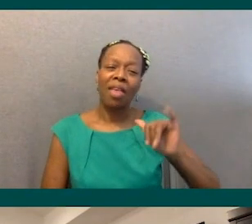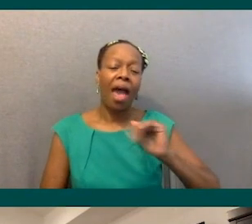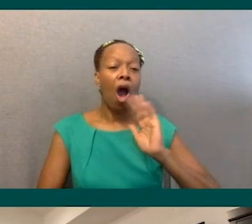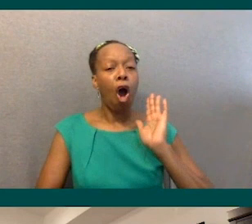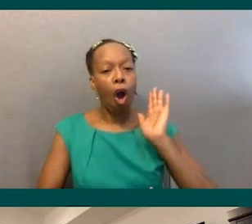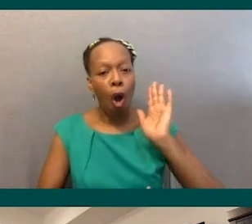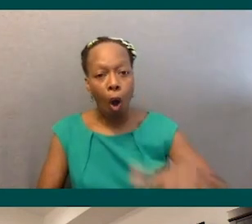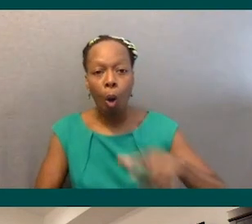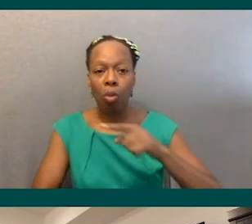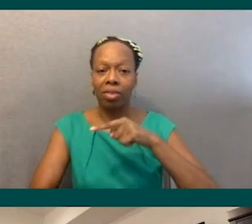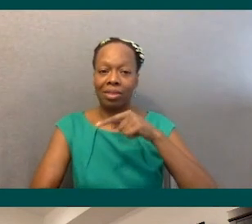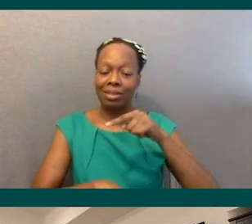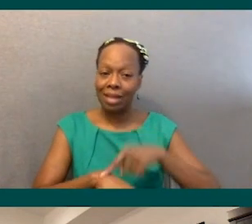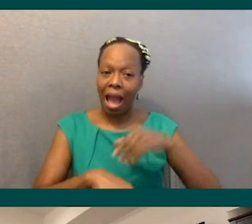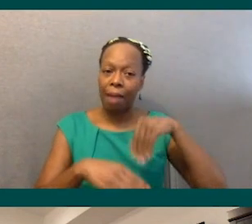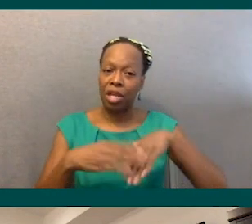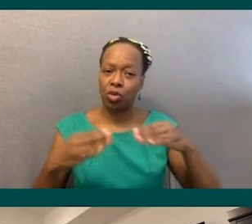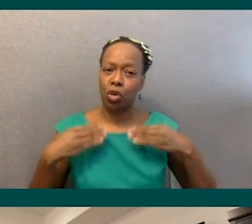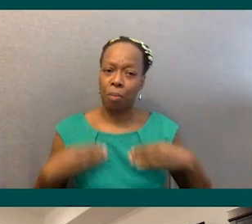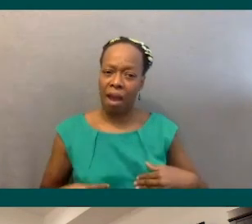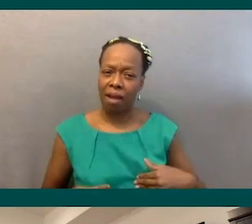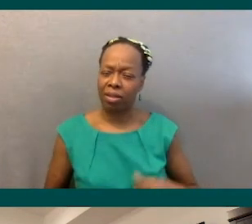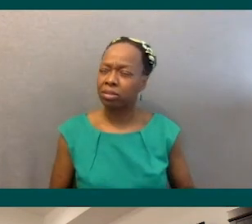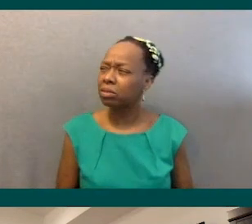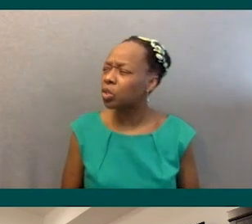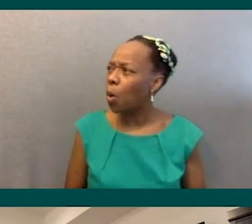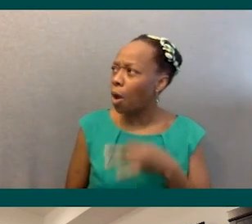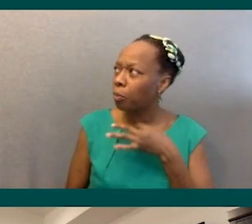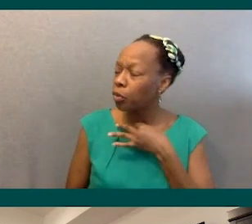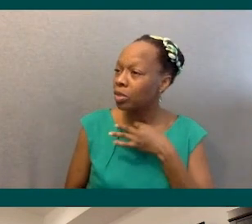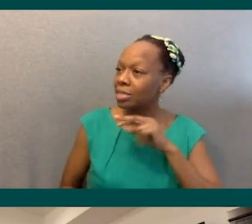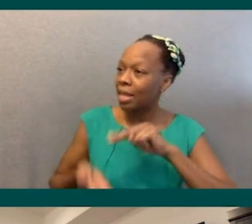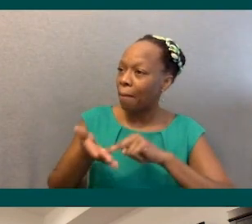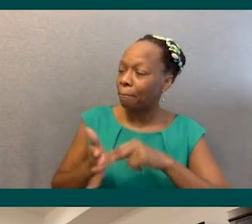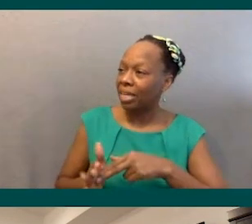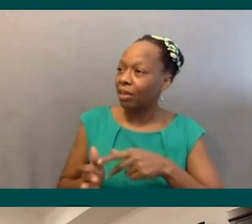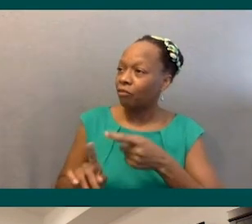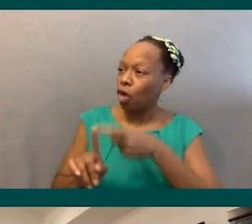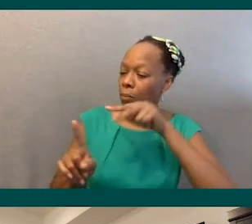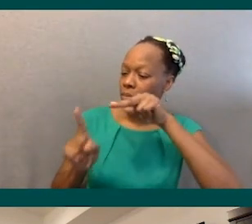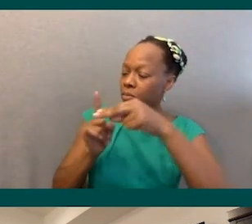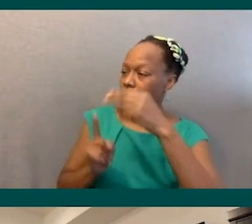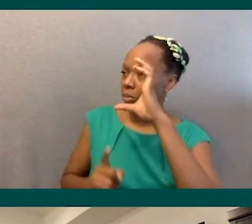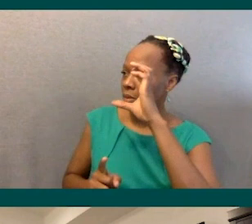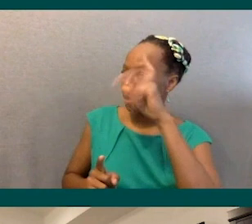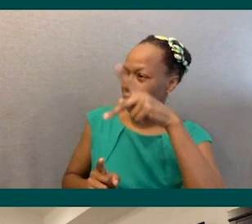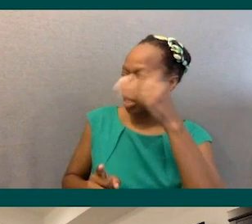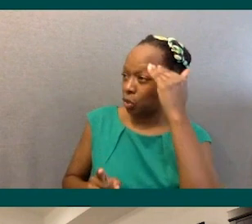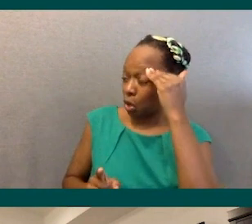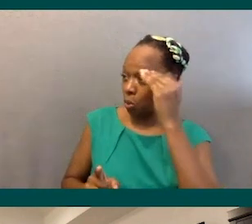You know, if we're thinking about, and obviously, cerebral palsy affects people across the lifespan,